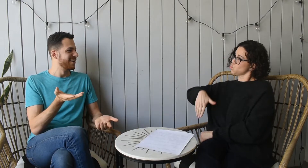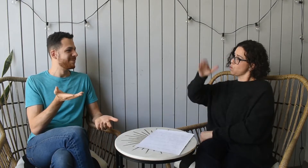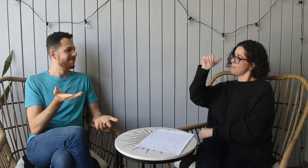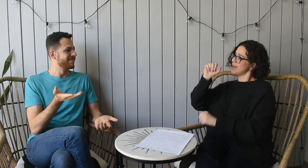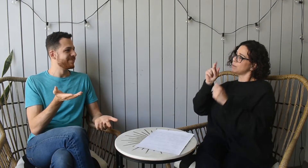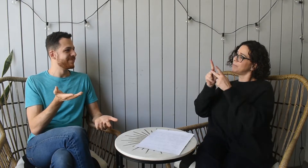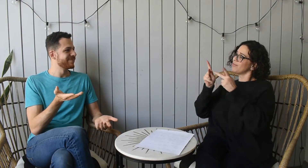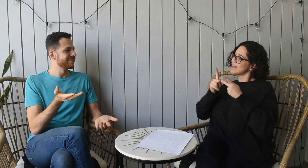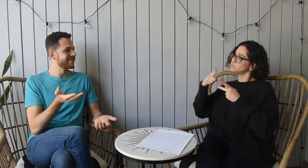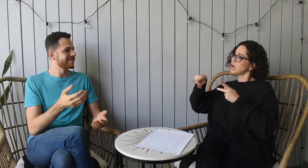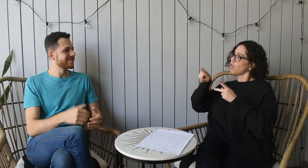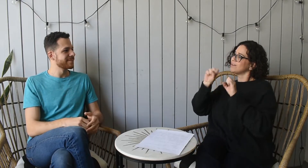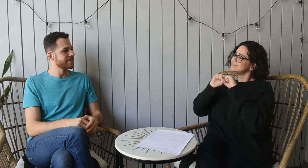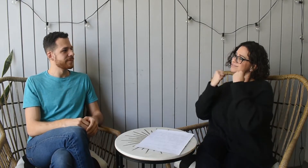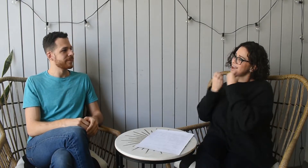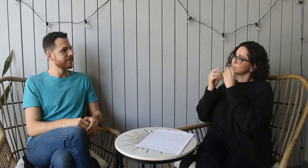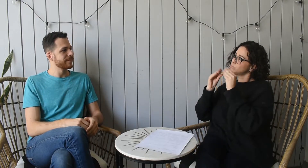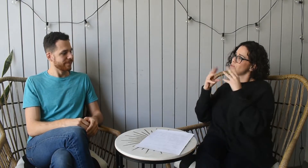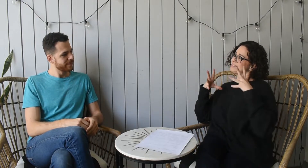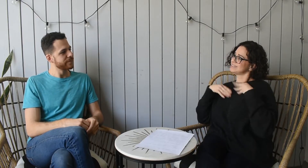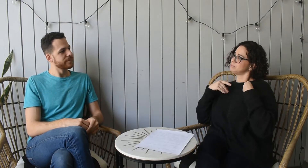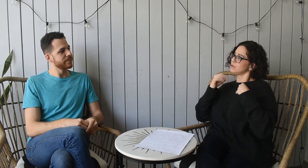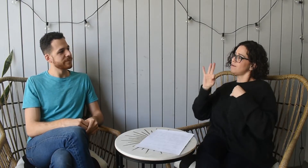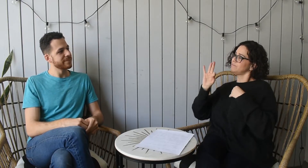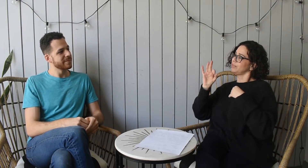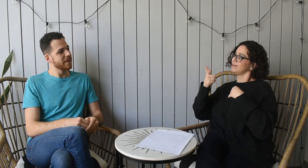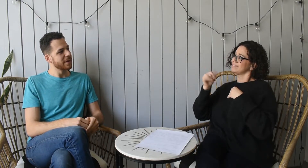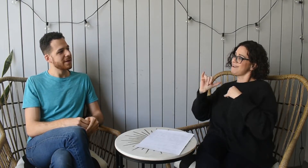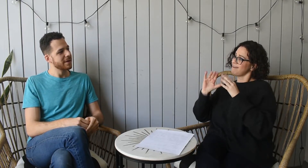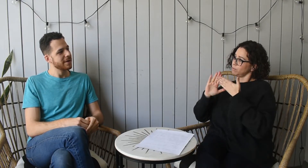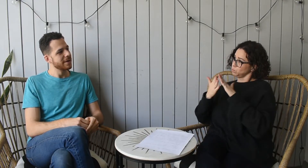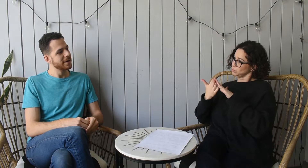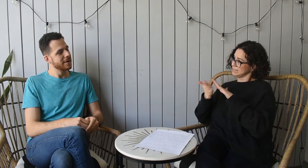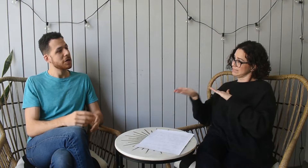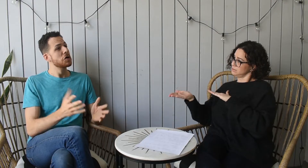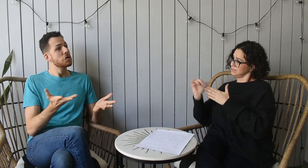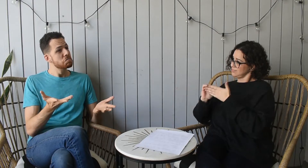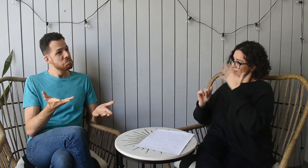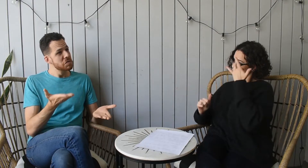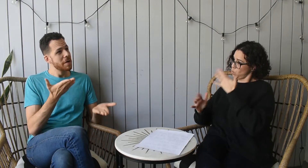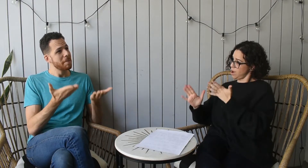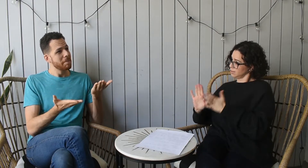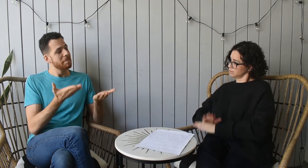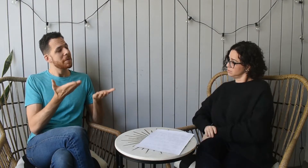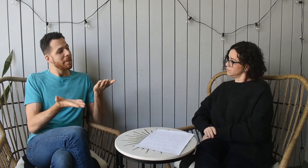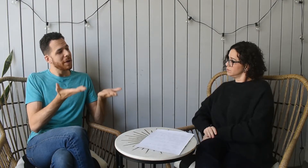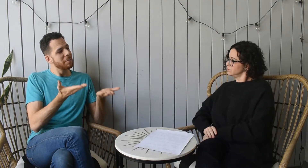Did you grow up in place where they were more accepting of the gay community? Maybe